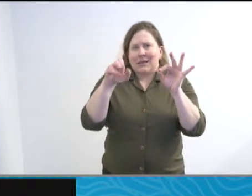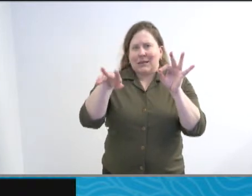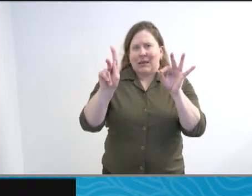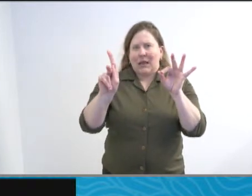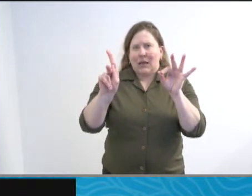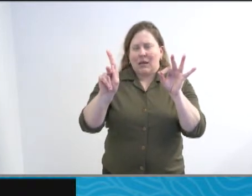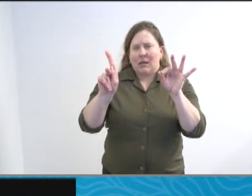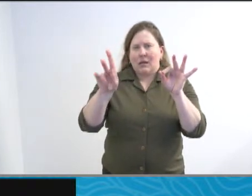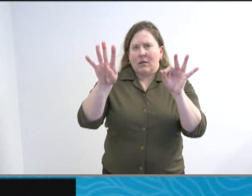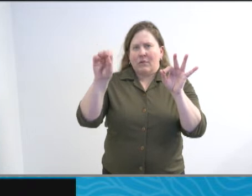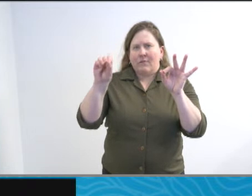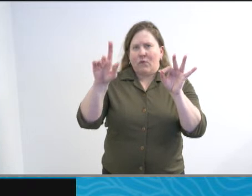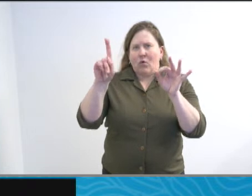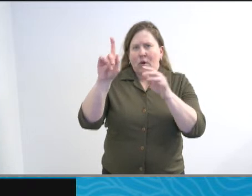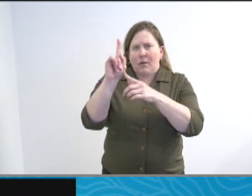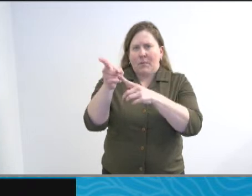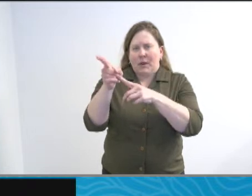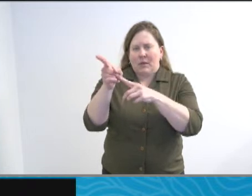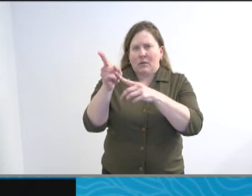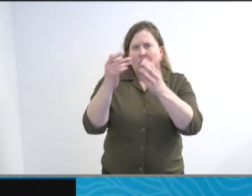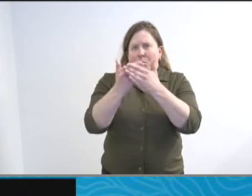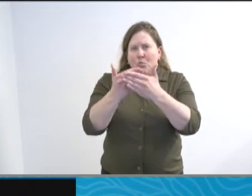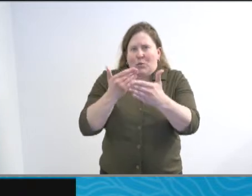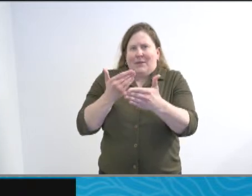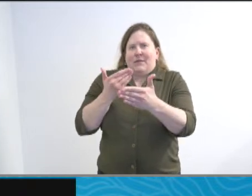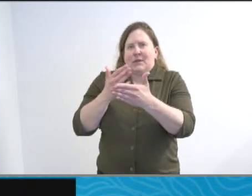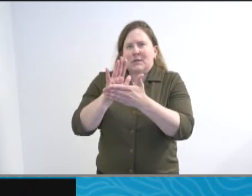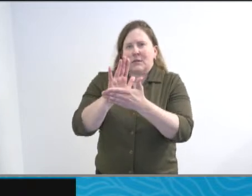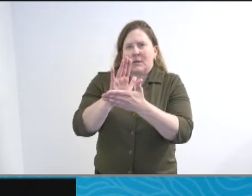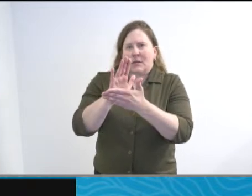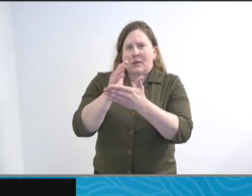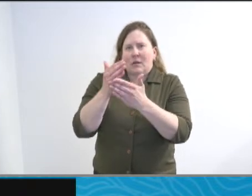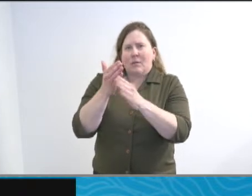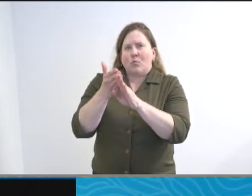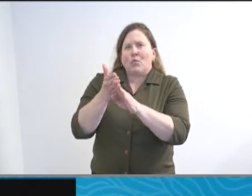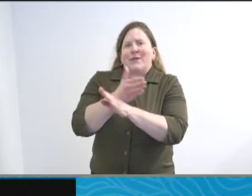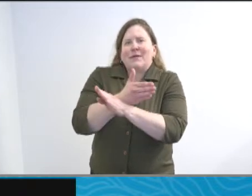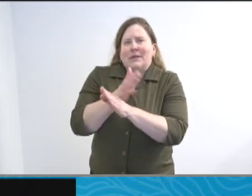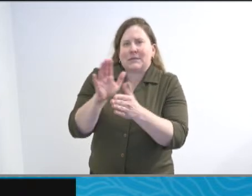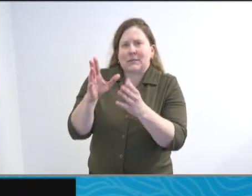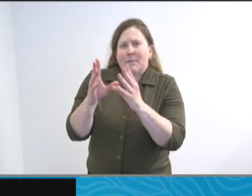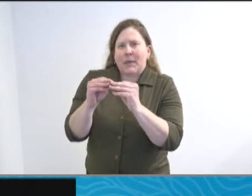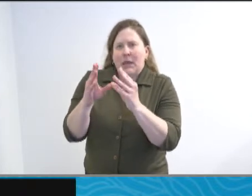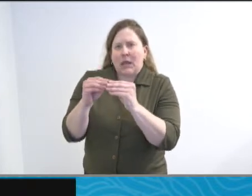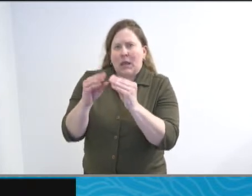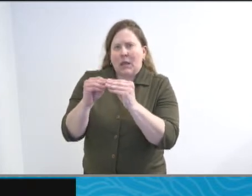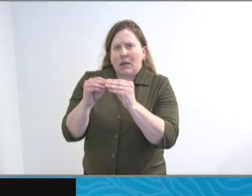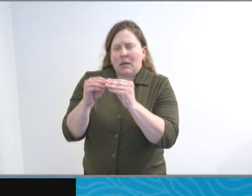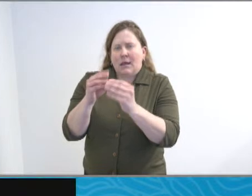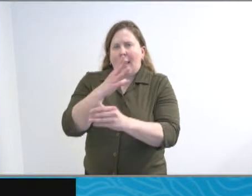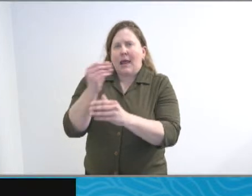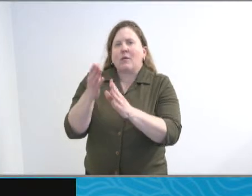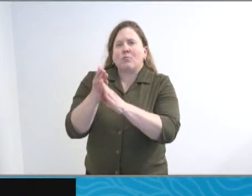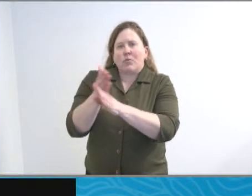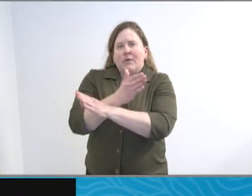for minutes of our previous meeting in addition to all of the meetings that we've had this school year so far.